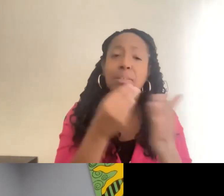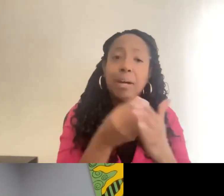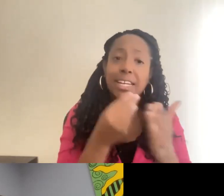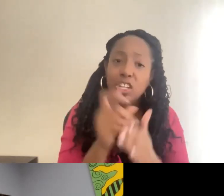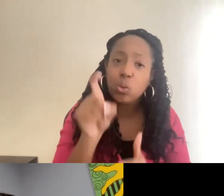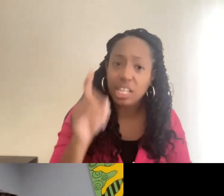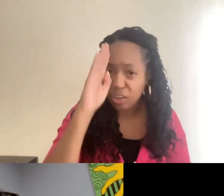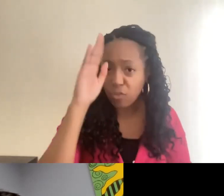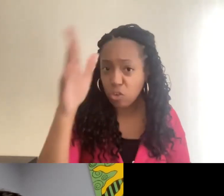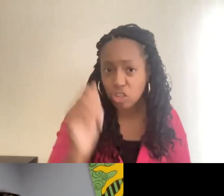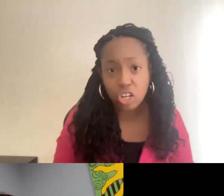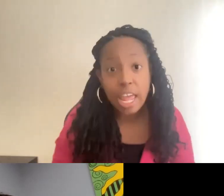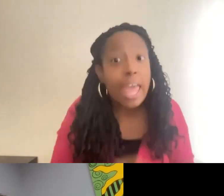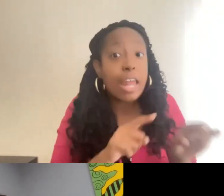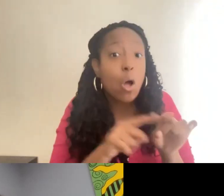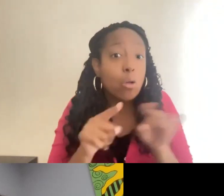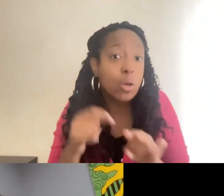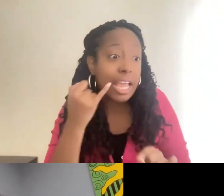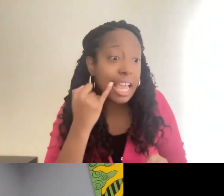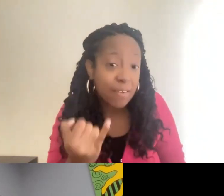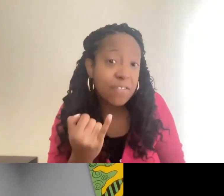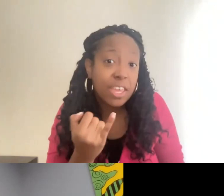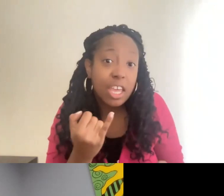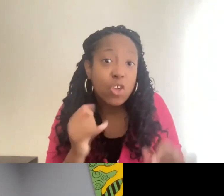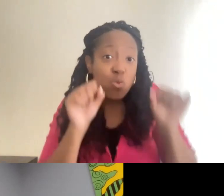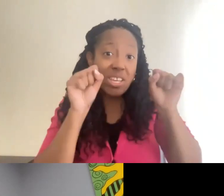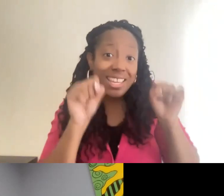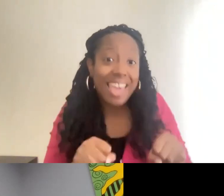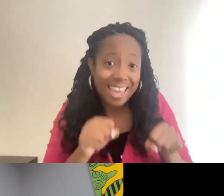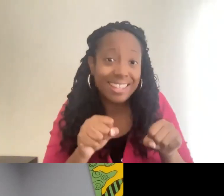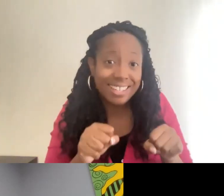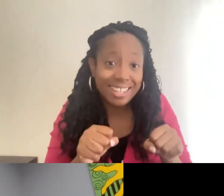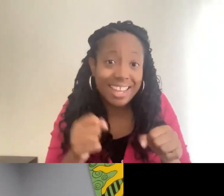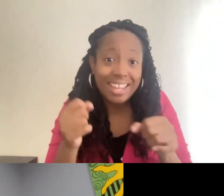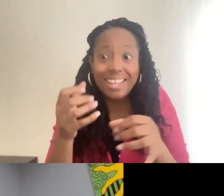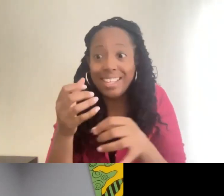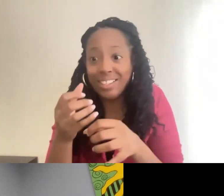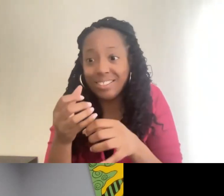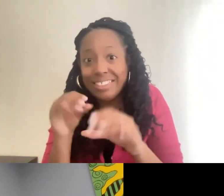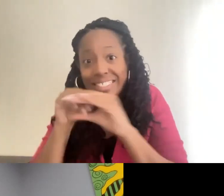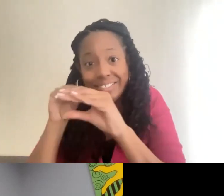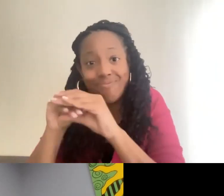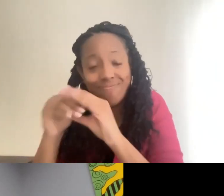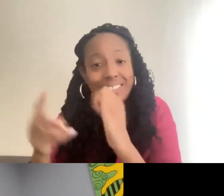are you to have a plan that works if I do it this way right and that's where you could start to set